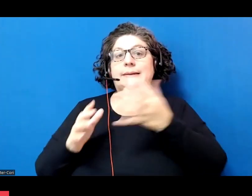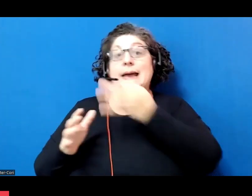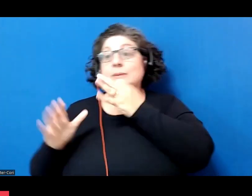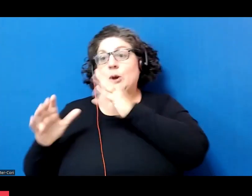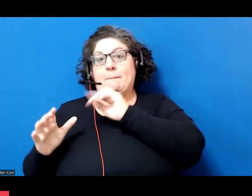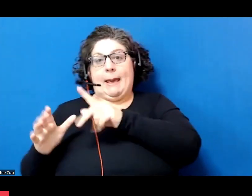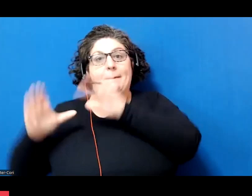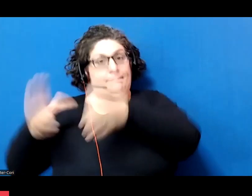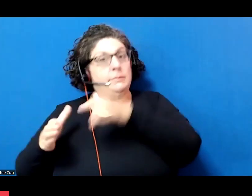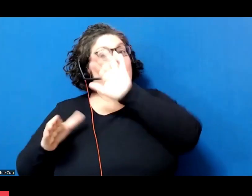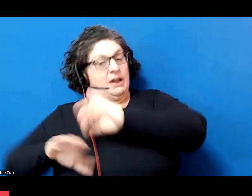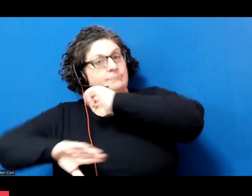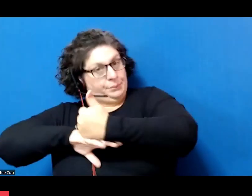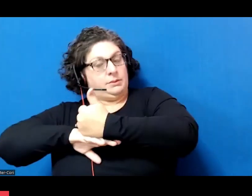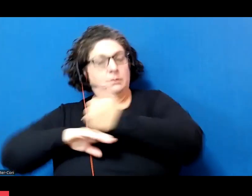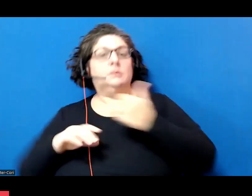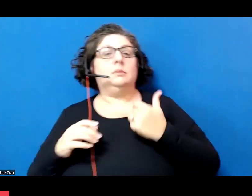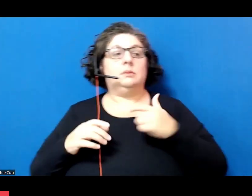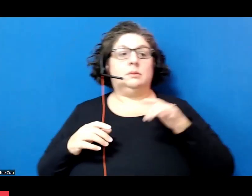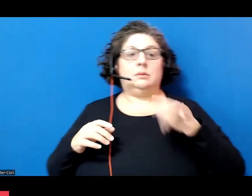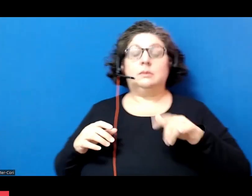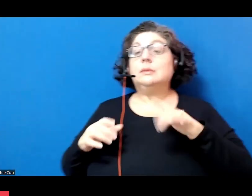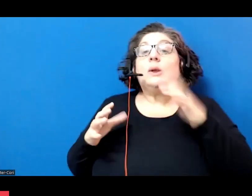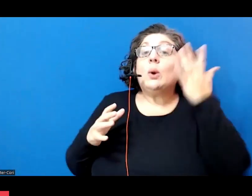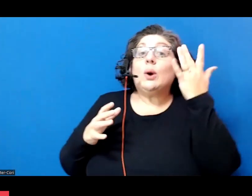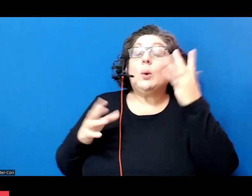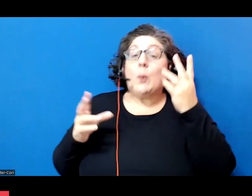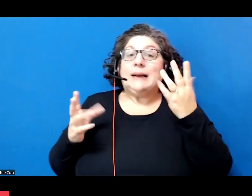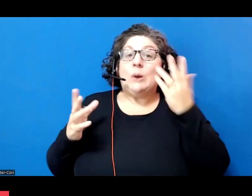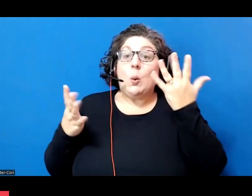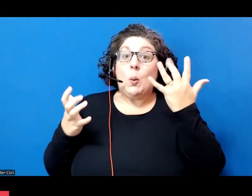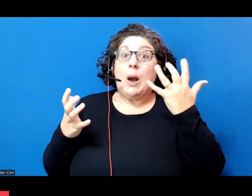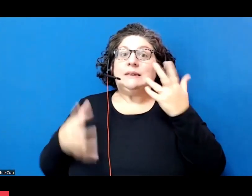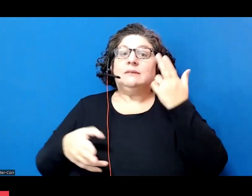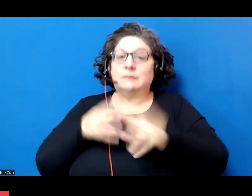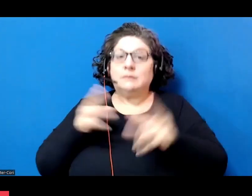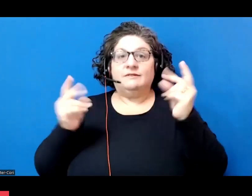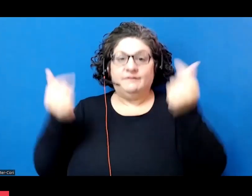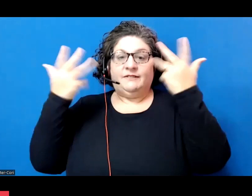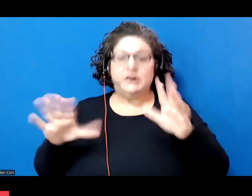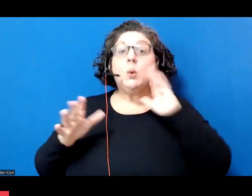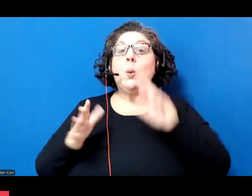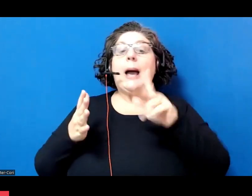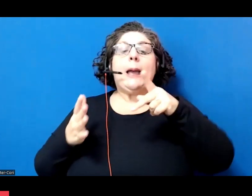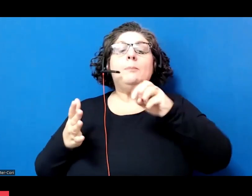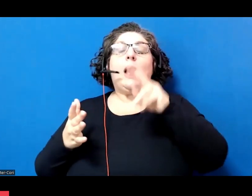the North Carolina courts had embraced and they wanted this done quickly because the primary was coming up in May in North Carolina.